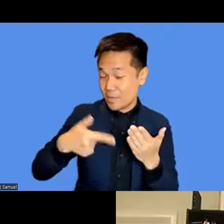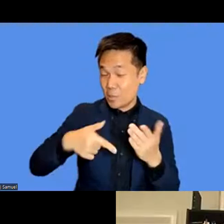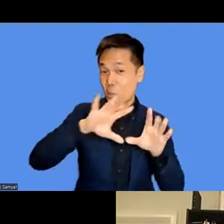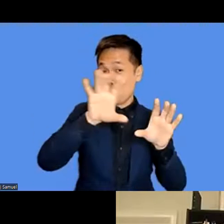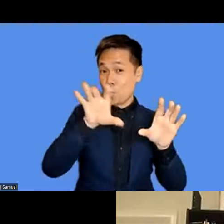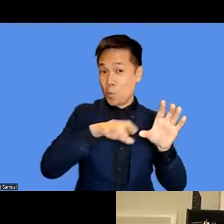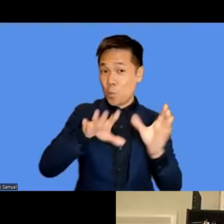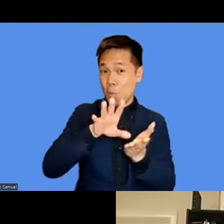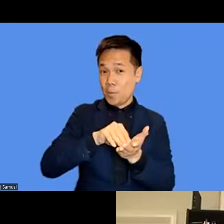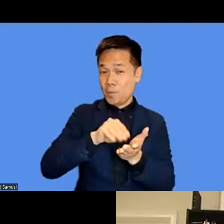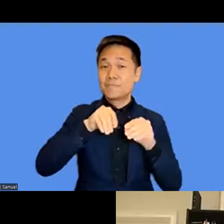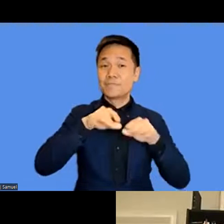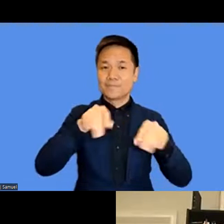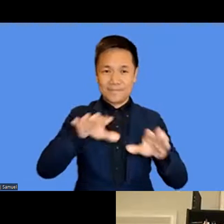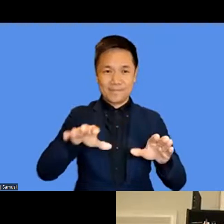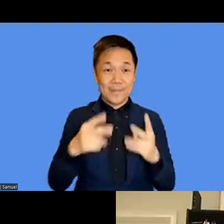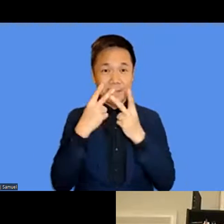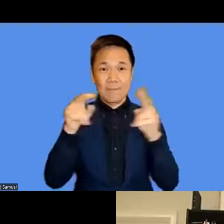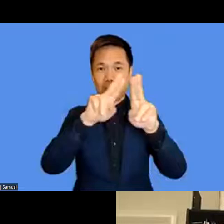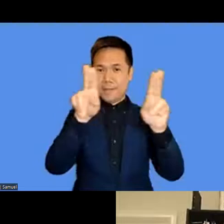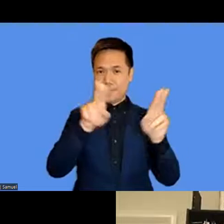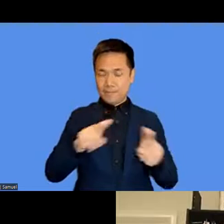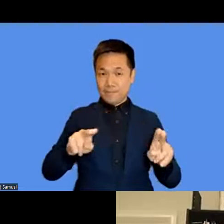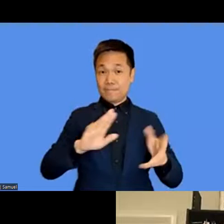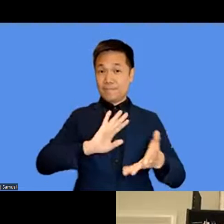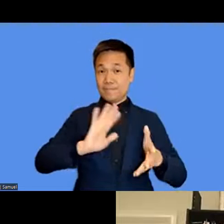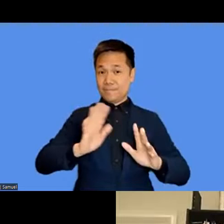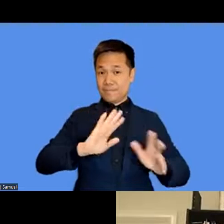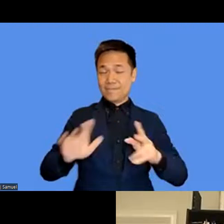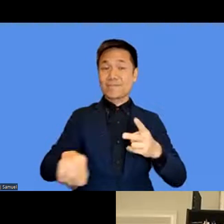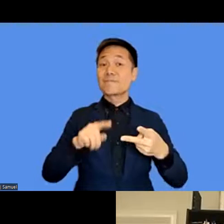International sign interpretation and live captions are being provided and the international